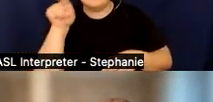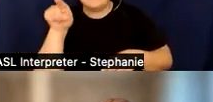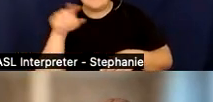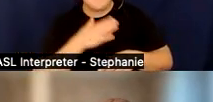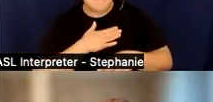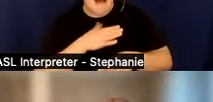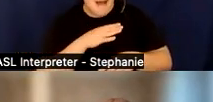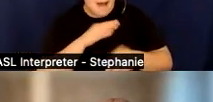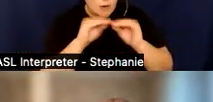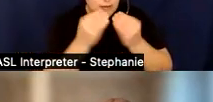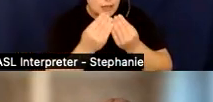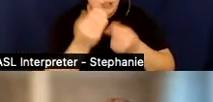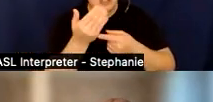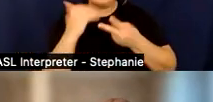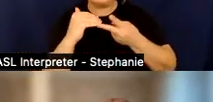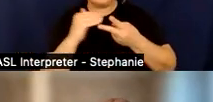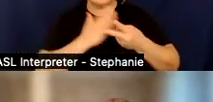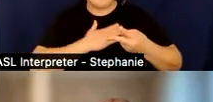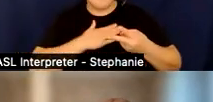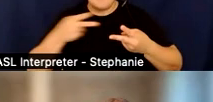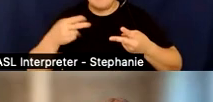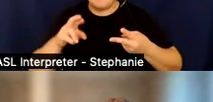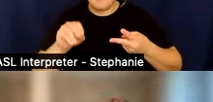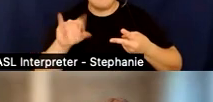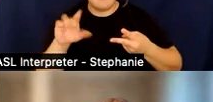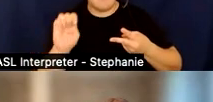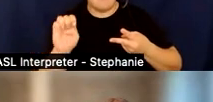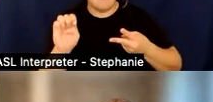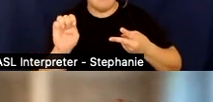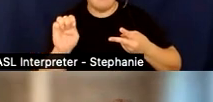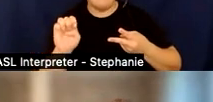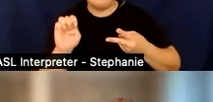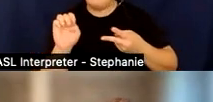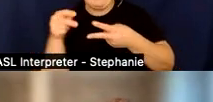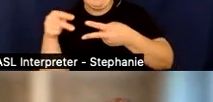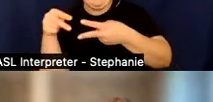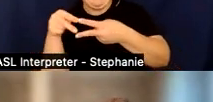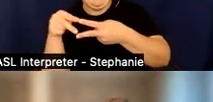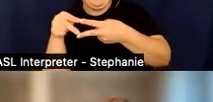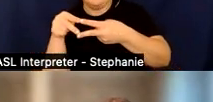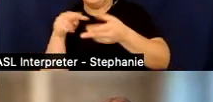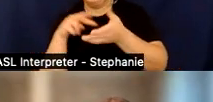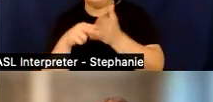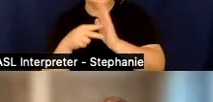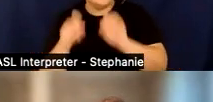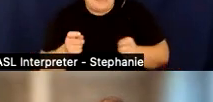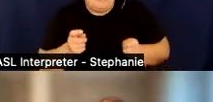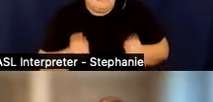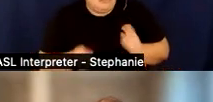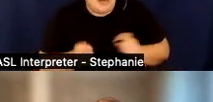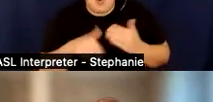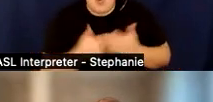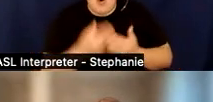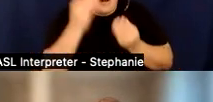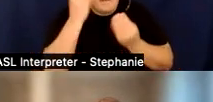will let you change any of that information that you entered in the registration process,